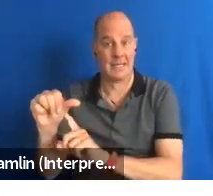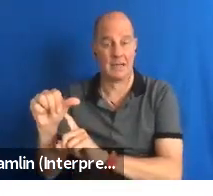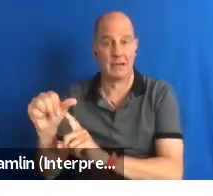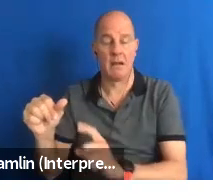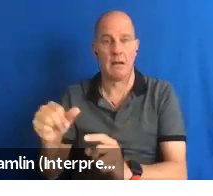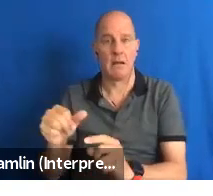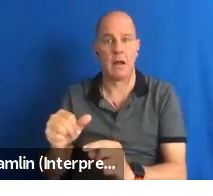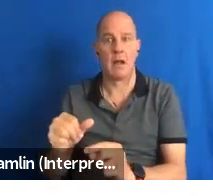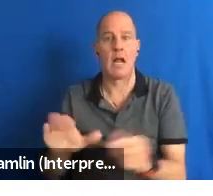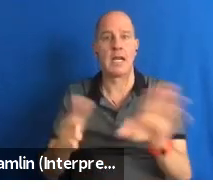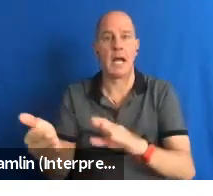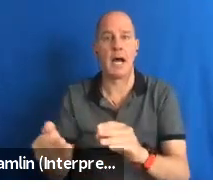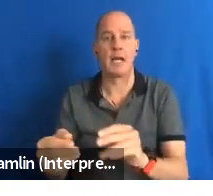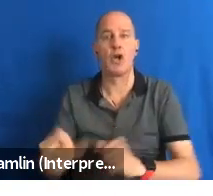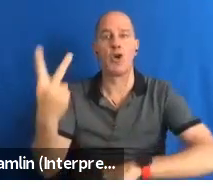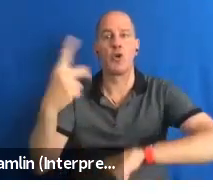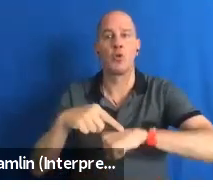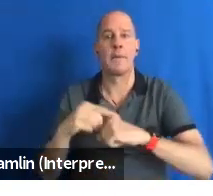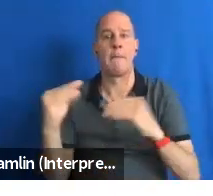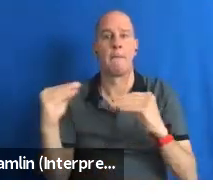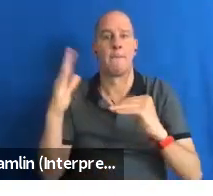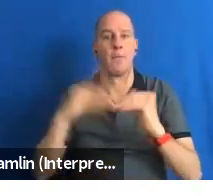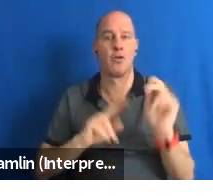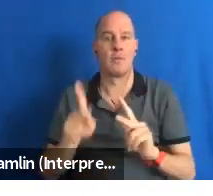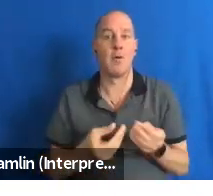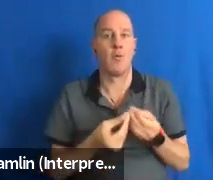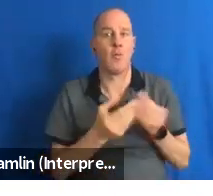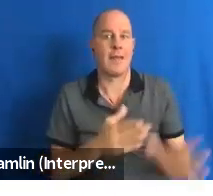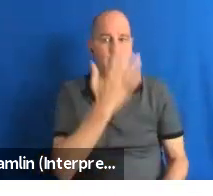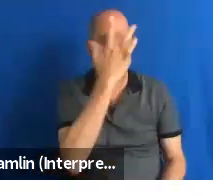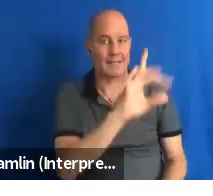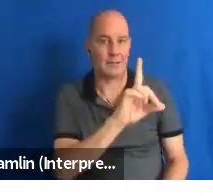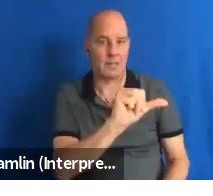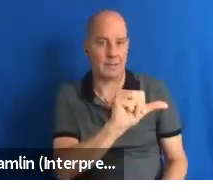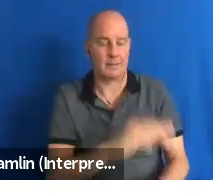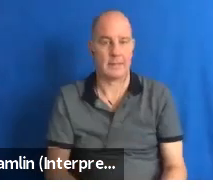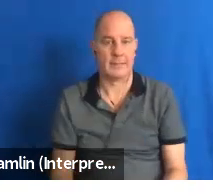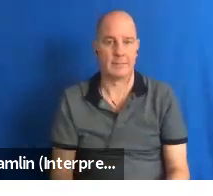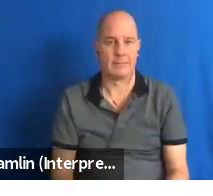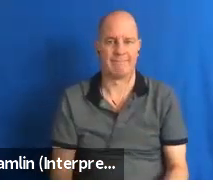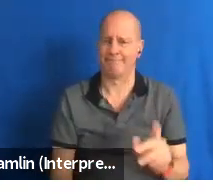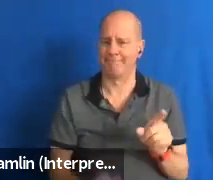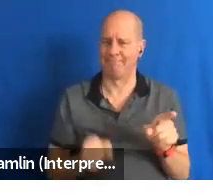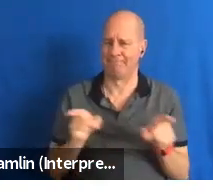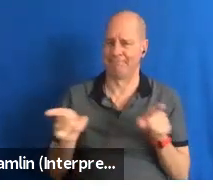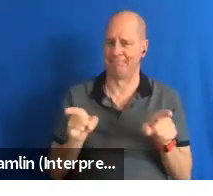times higher than people without intellectual disabilities. Now, the reason for that, again,